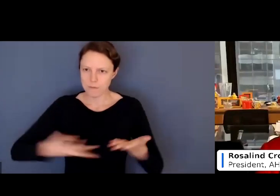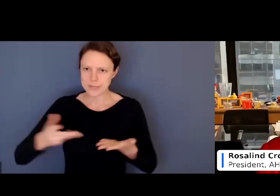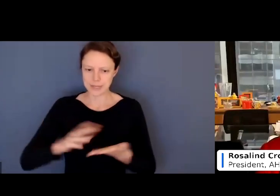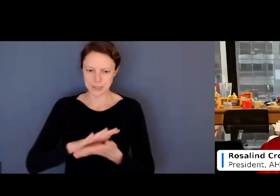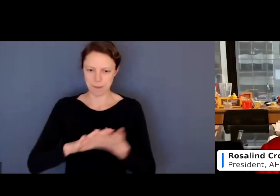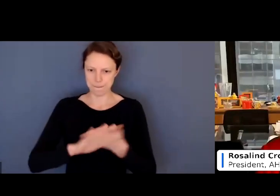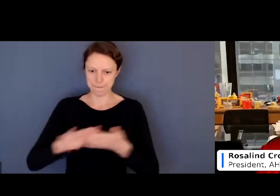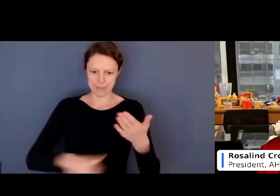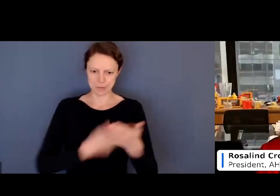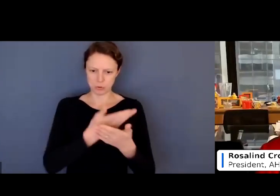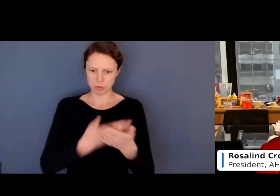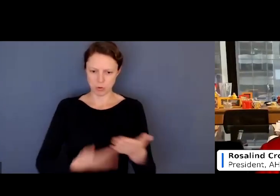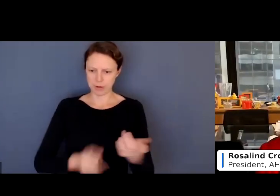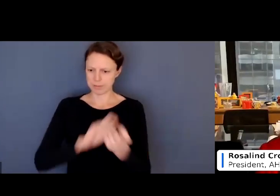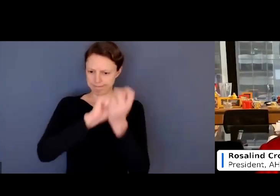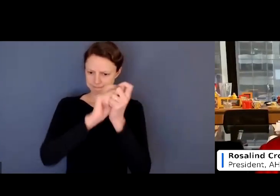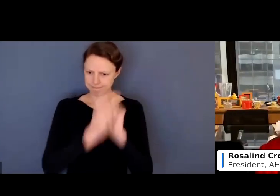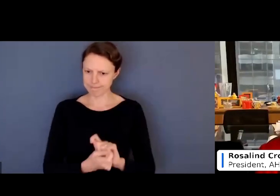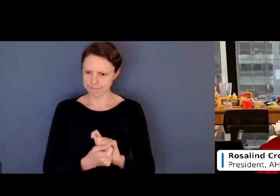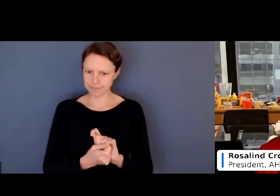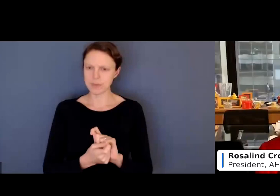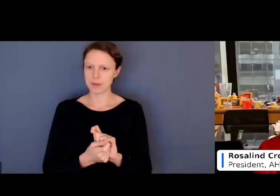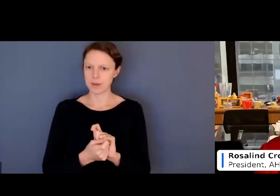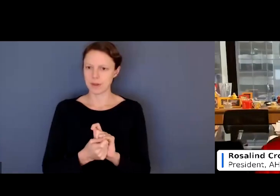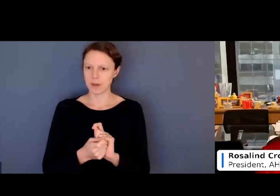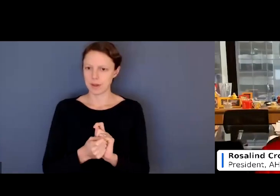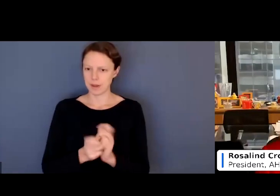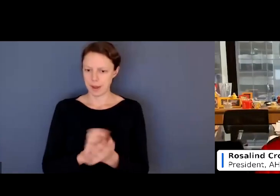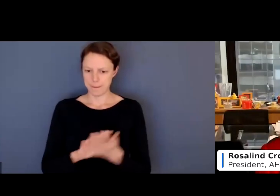and build a sporting world where diverse footy is celebrated.